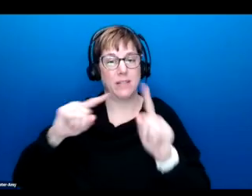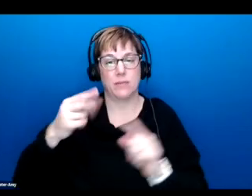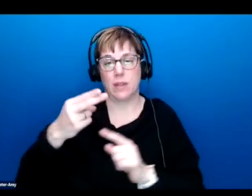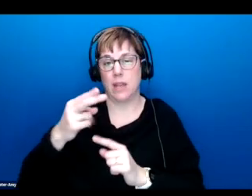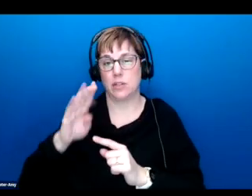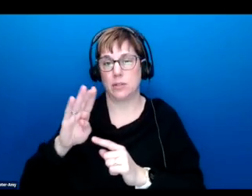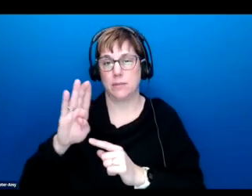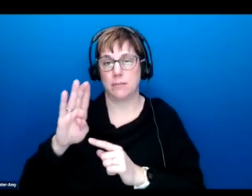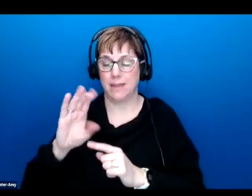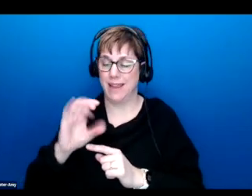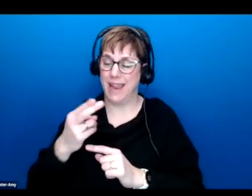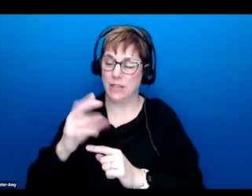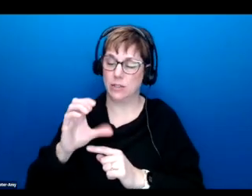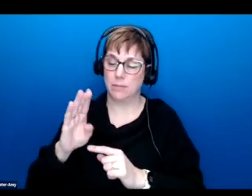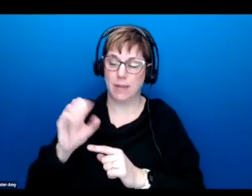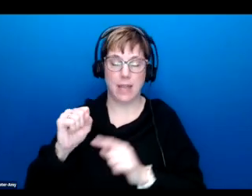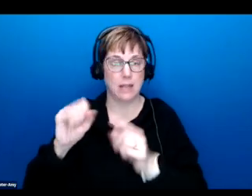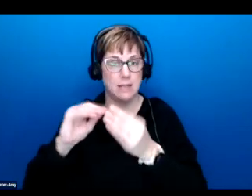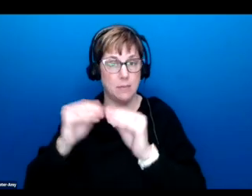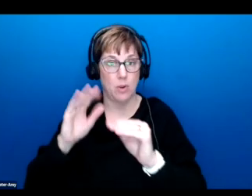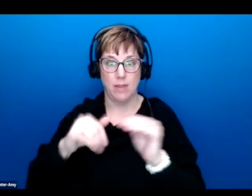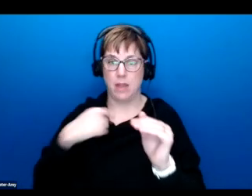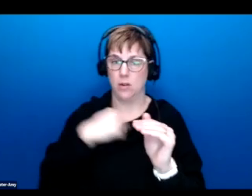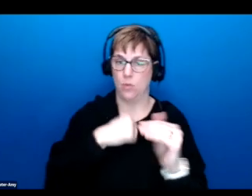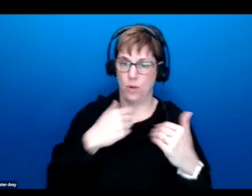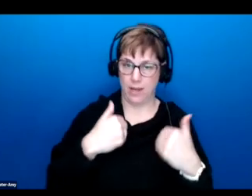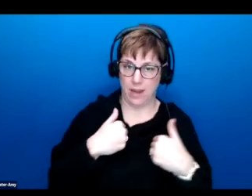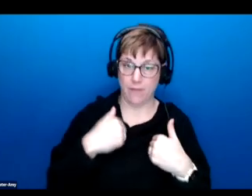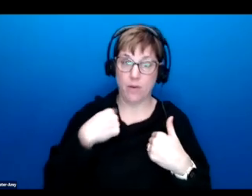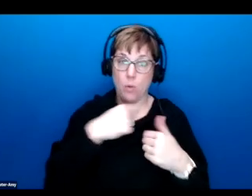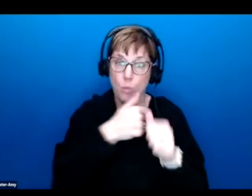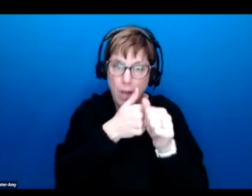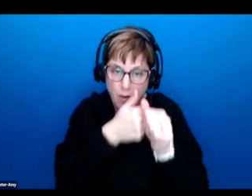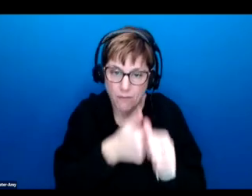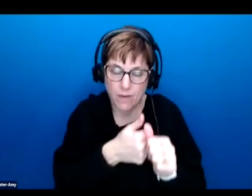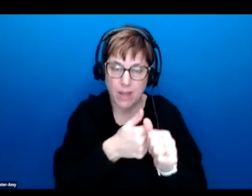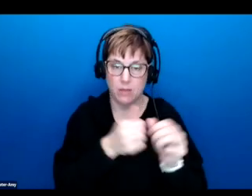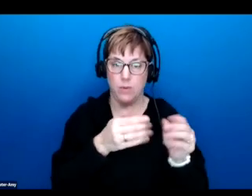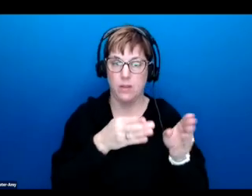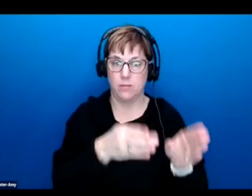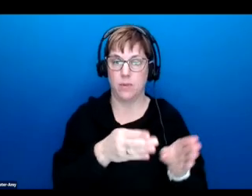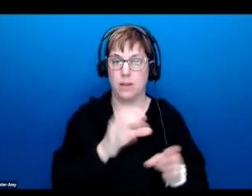than what we're presenting here. We're specifically following the method used by CMS in